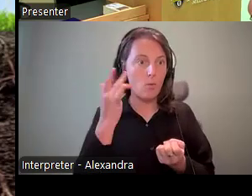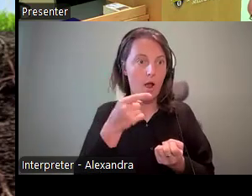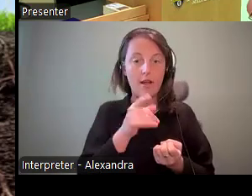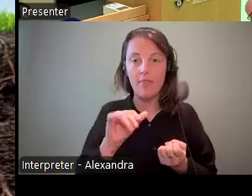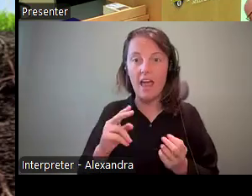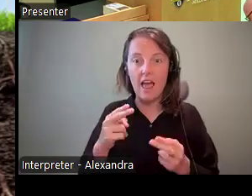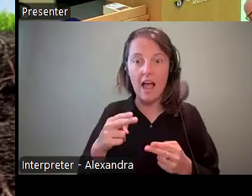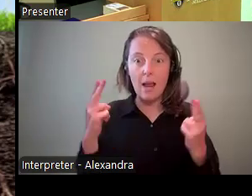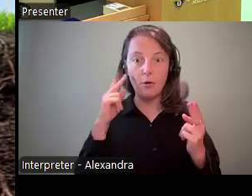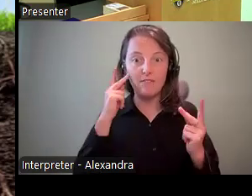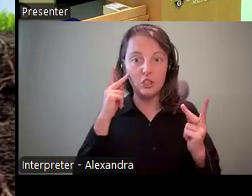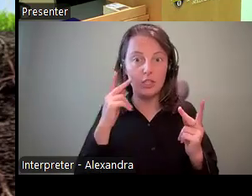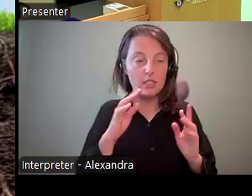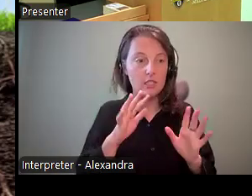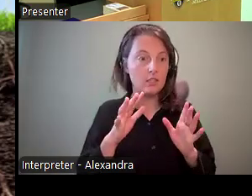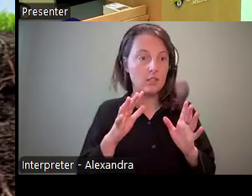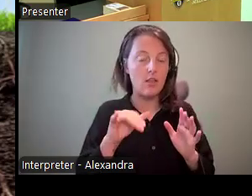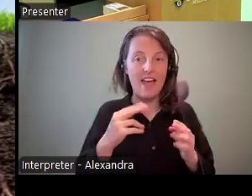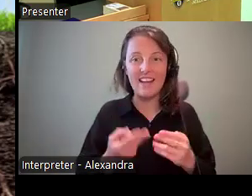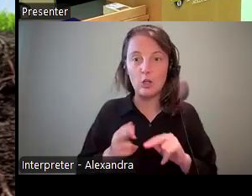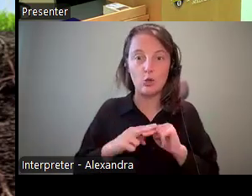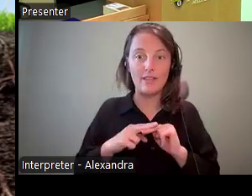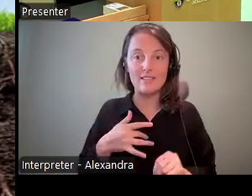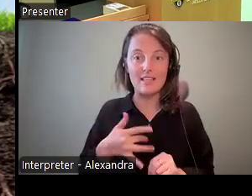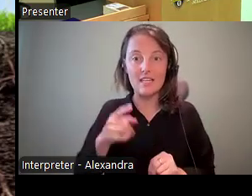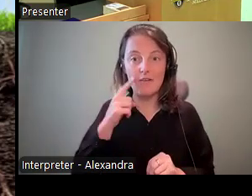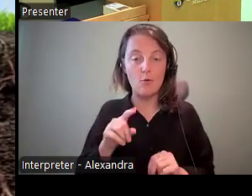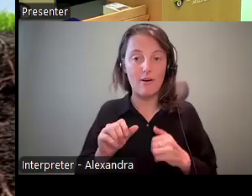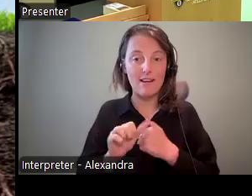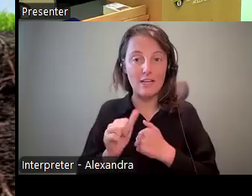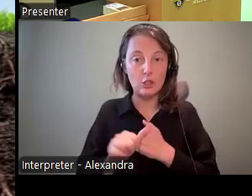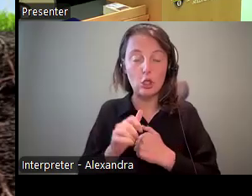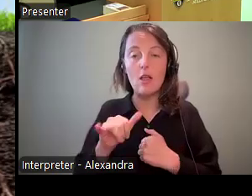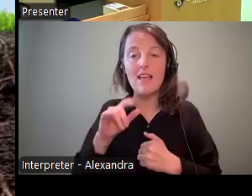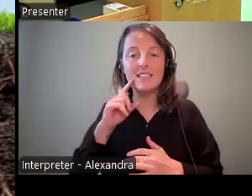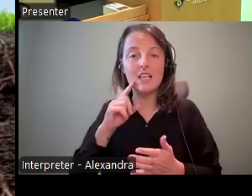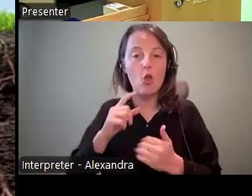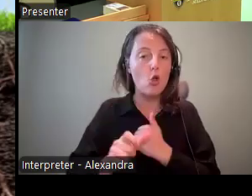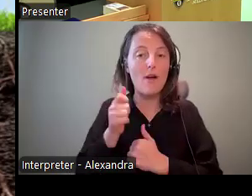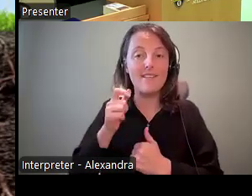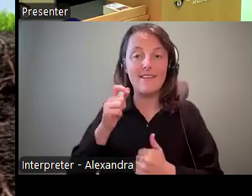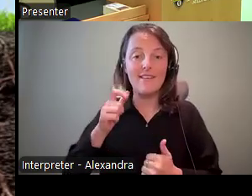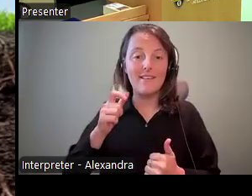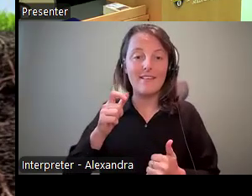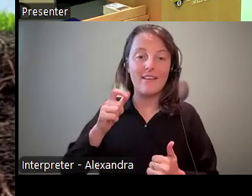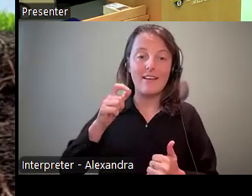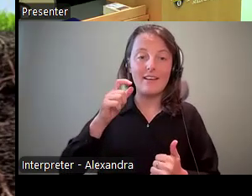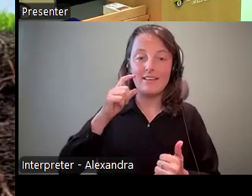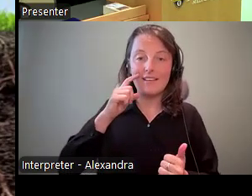sensitivity to danger. That is threat detection intelligence. I've been hurt before. I'm on high